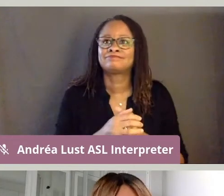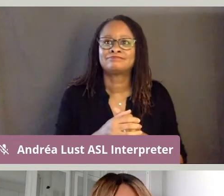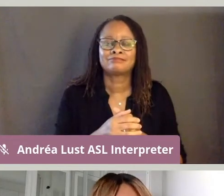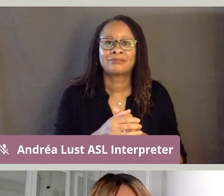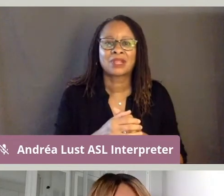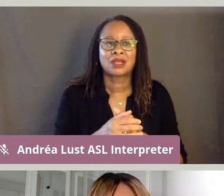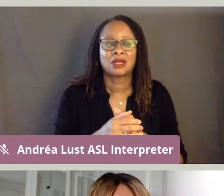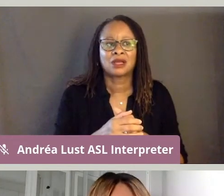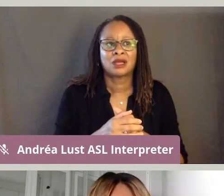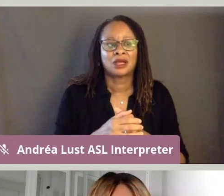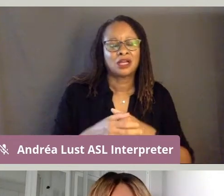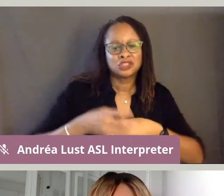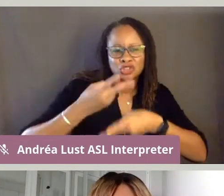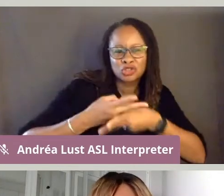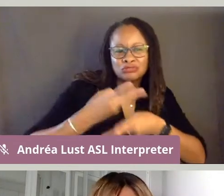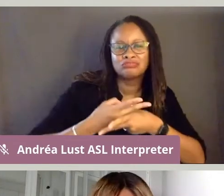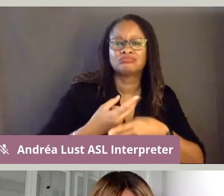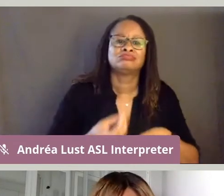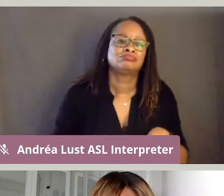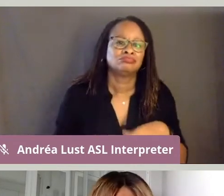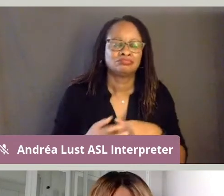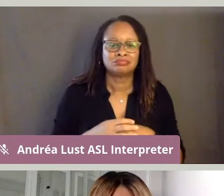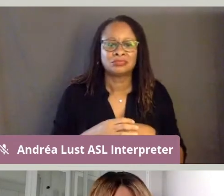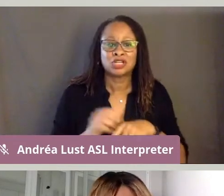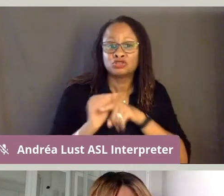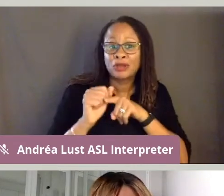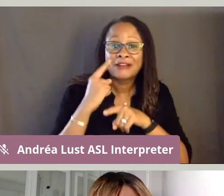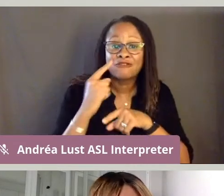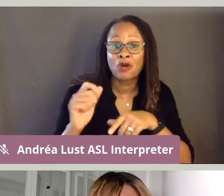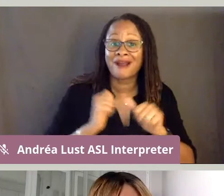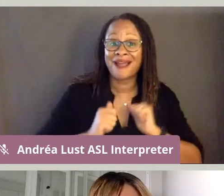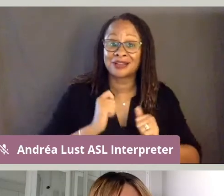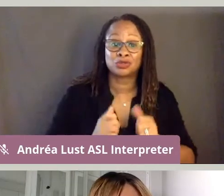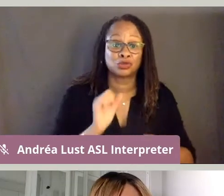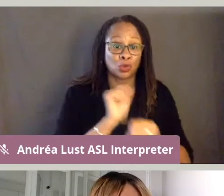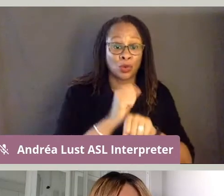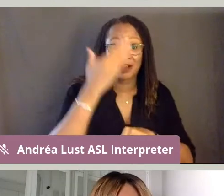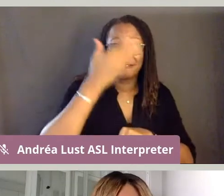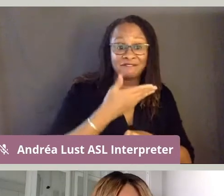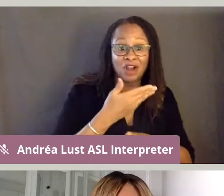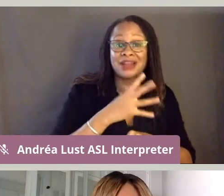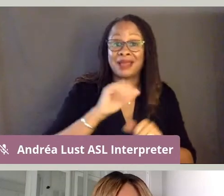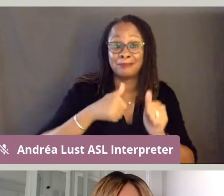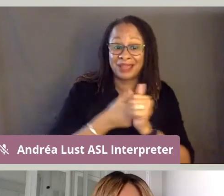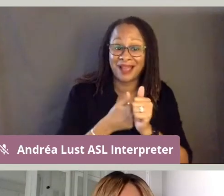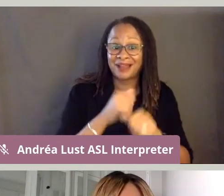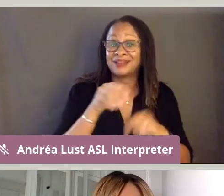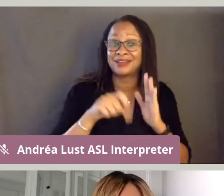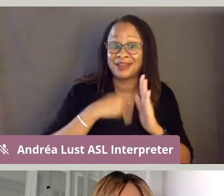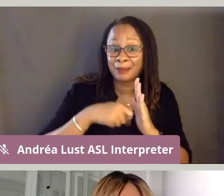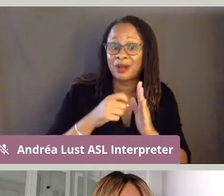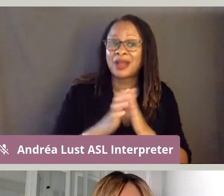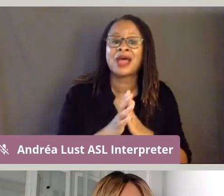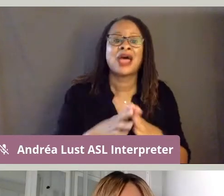at every level, training for for actors to work in front of the camera and behind the camera, and training that's good and affordable.